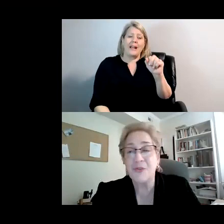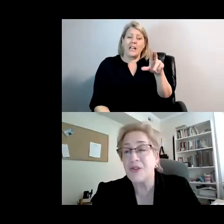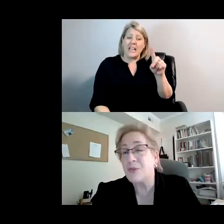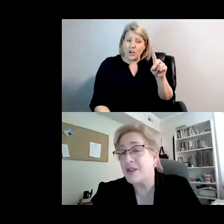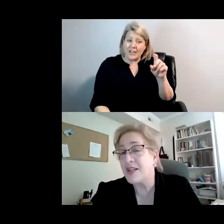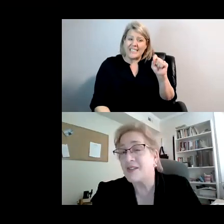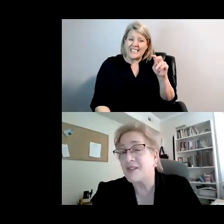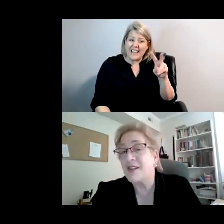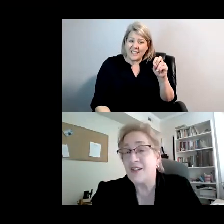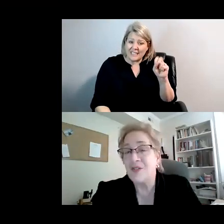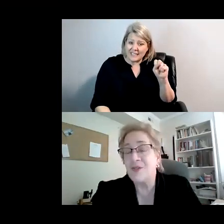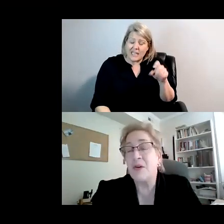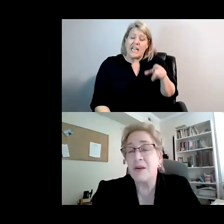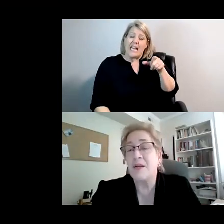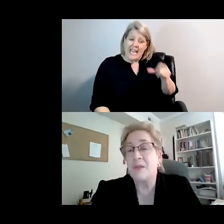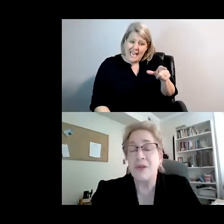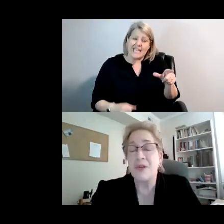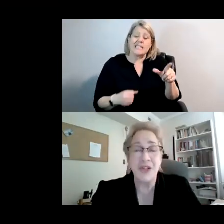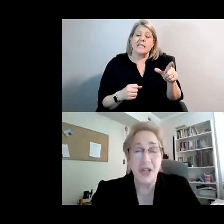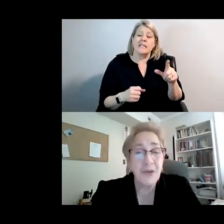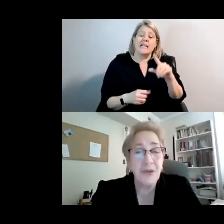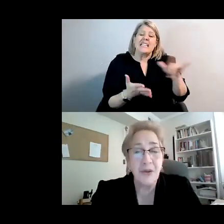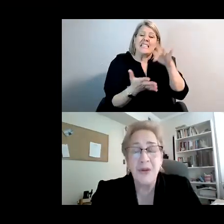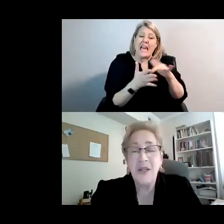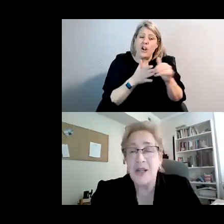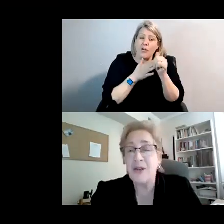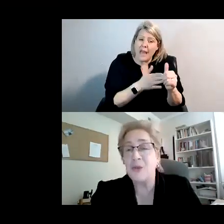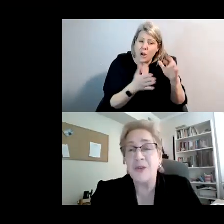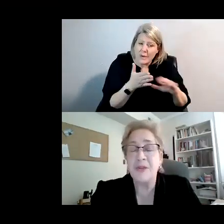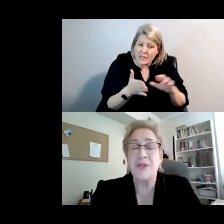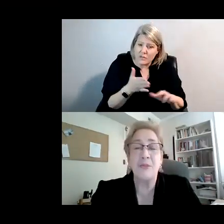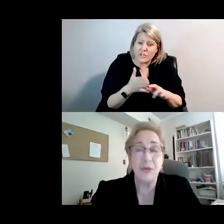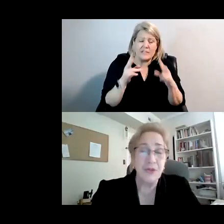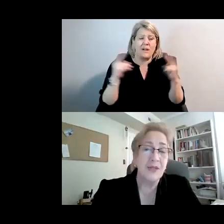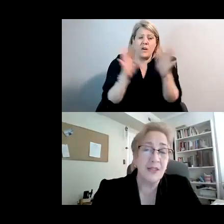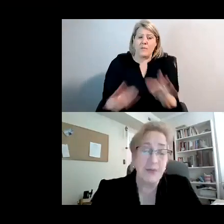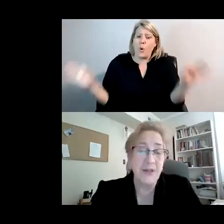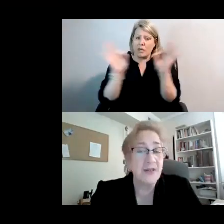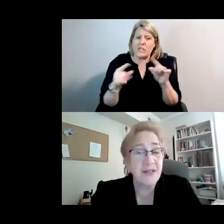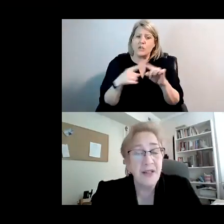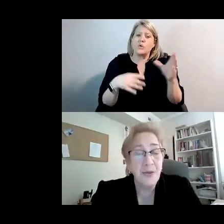which we think is very important to share with you, not only from his own personal experience